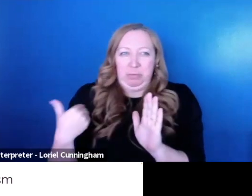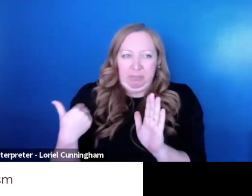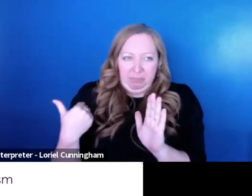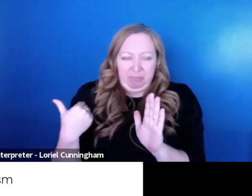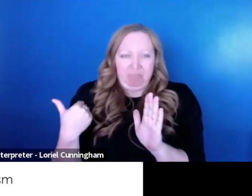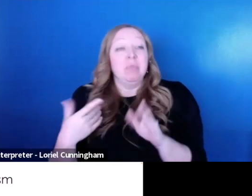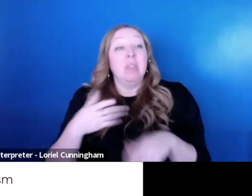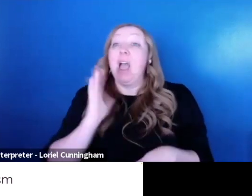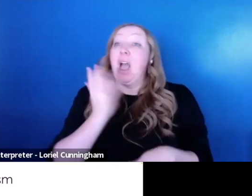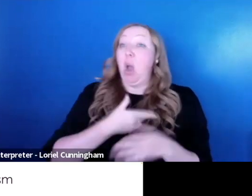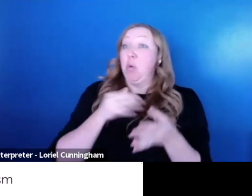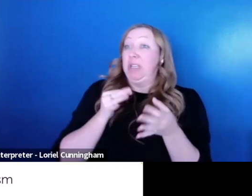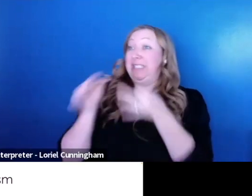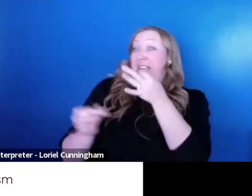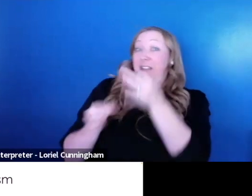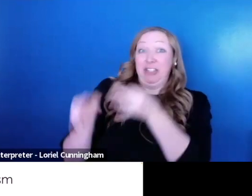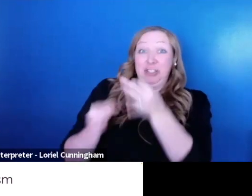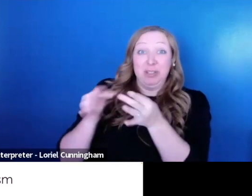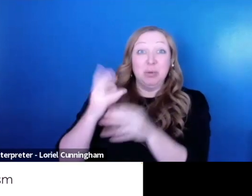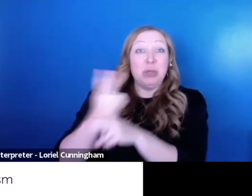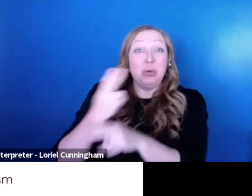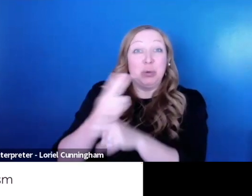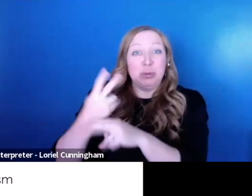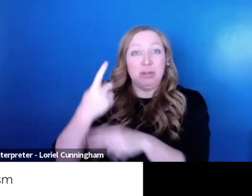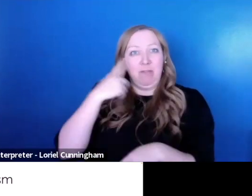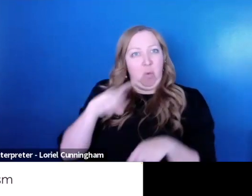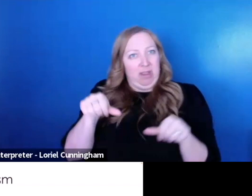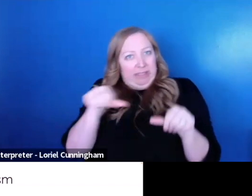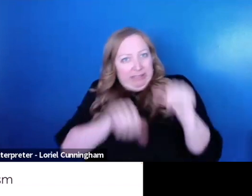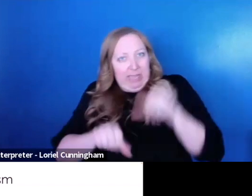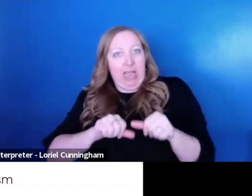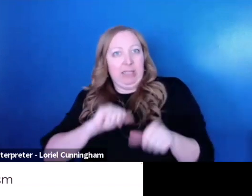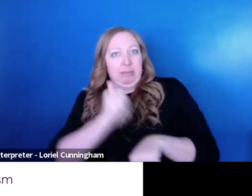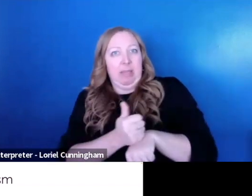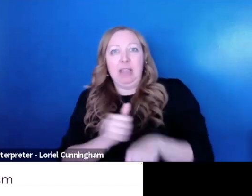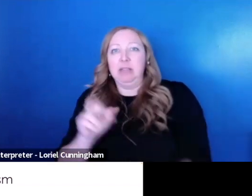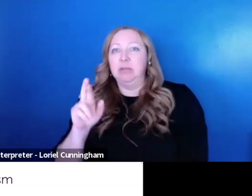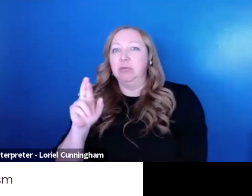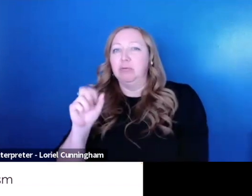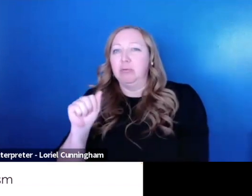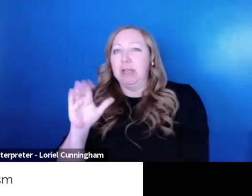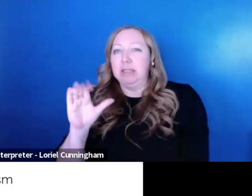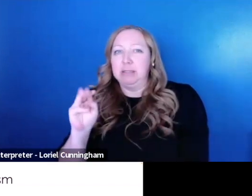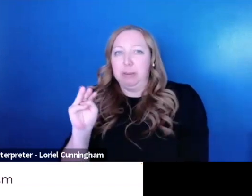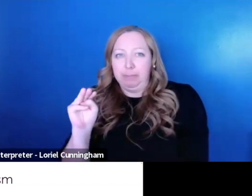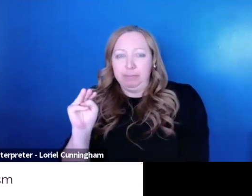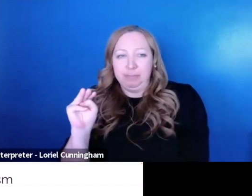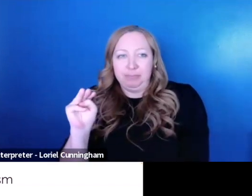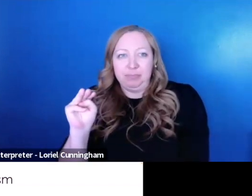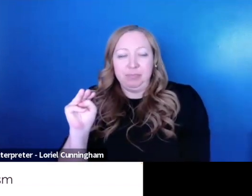before. Our definition that we had for scientific racism is that scientific racism is the intentional or inadvertent